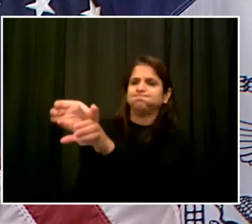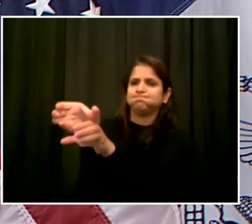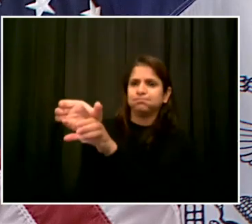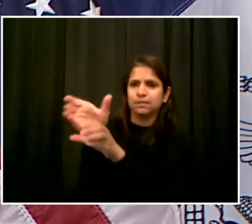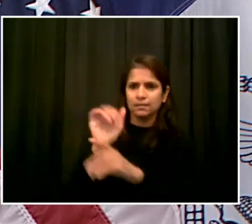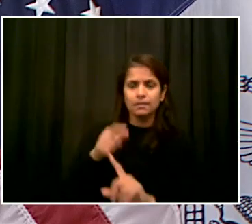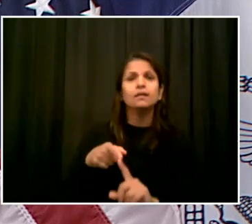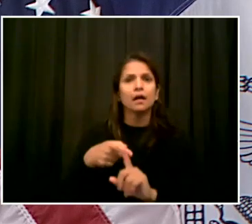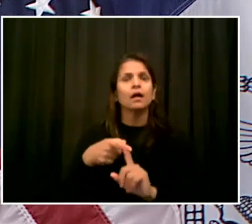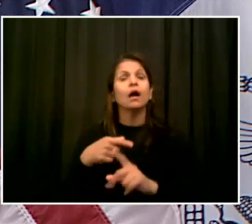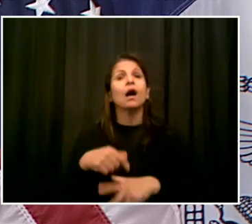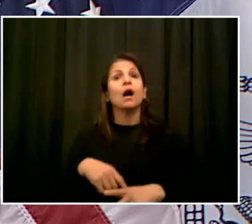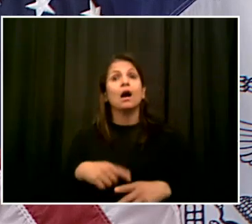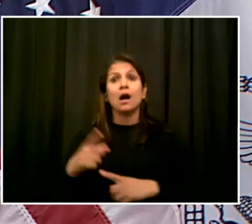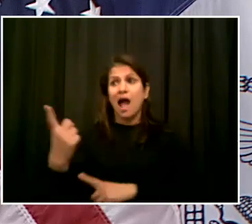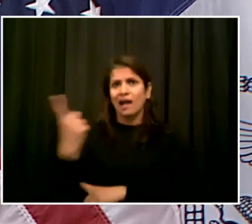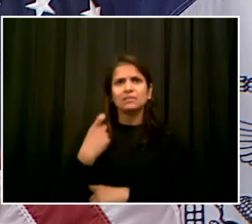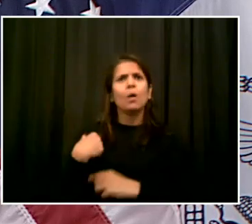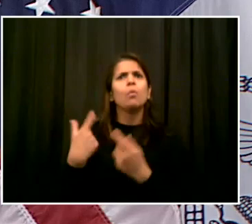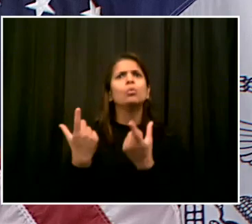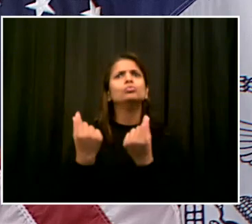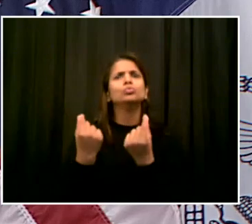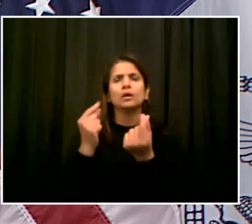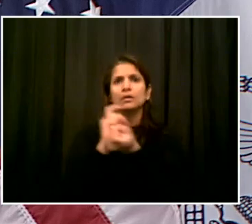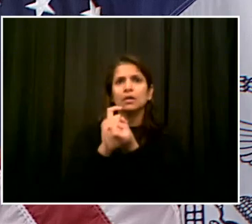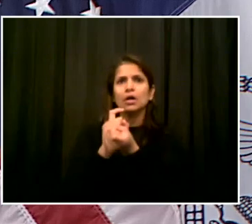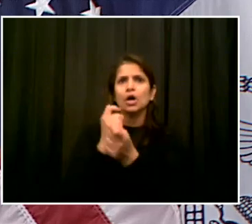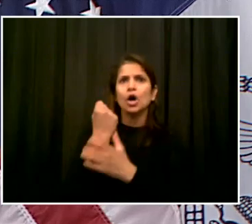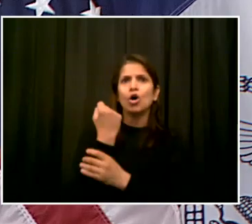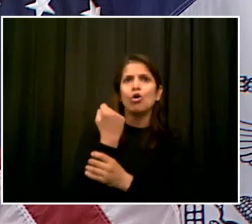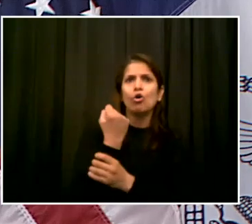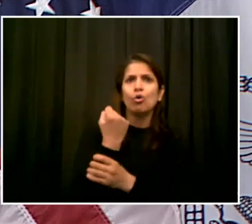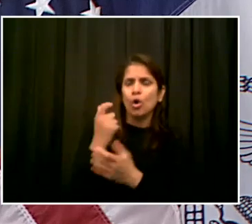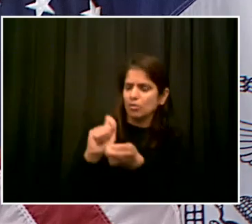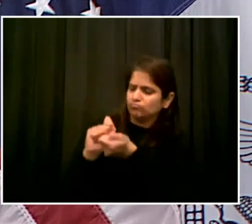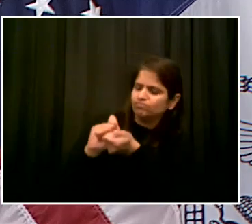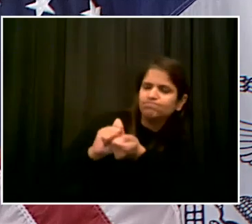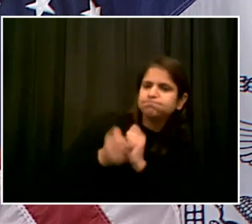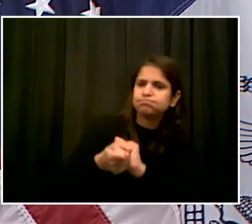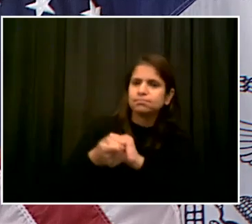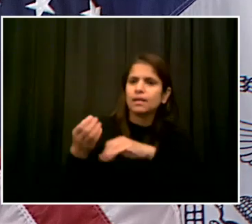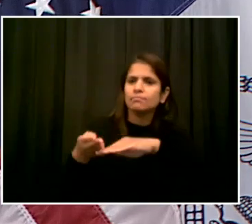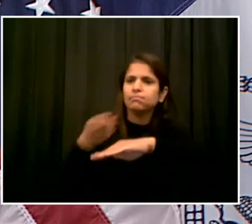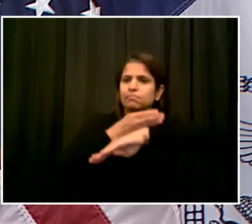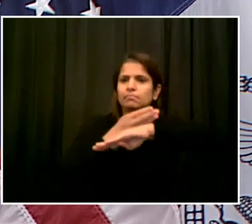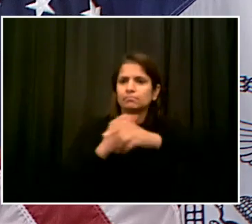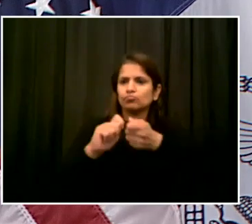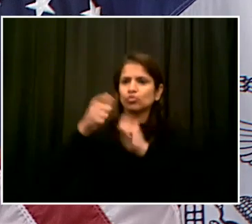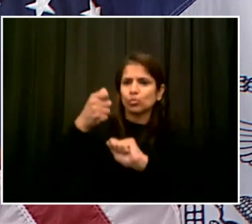FIRST YOU SAID WHAT ARE THE REFORMS? AND IN ADDITION